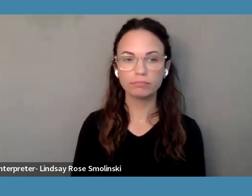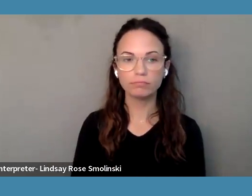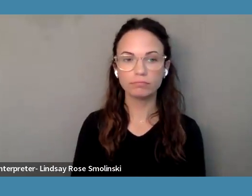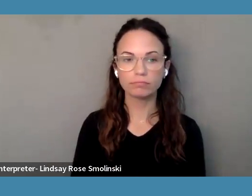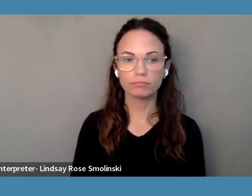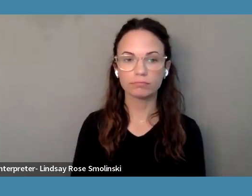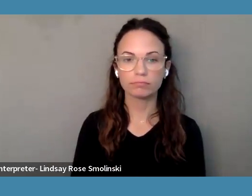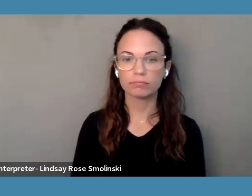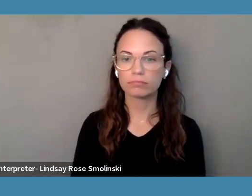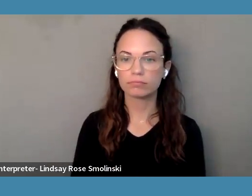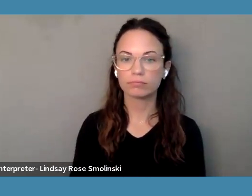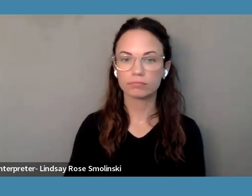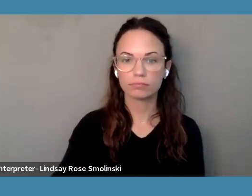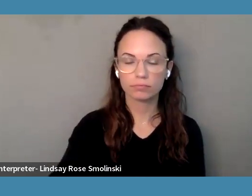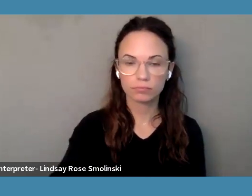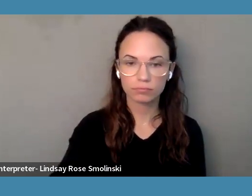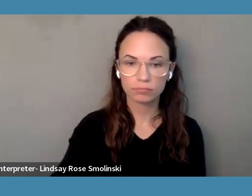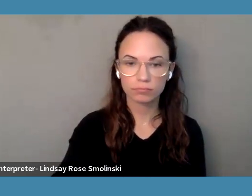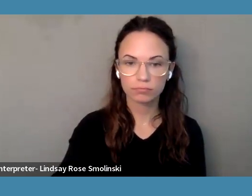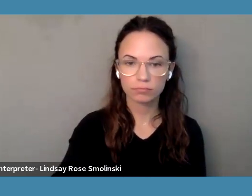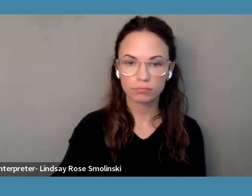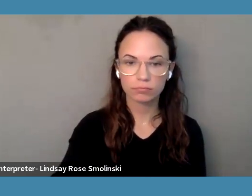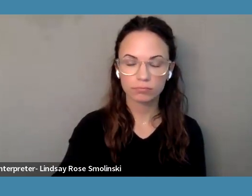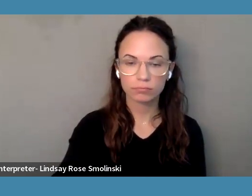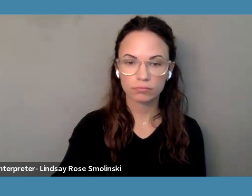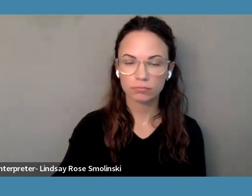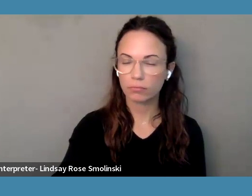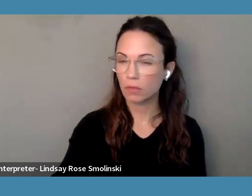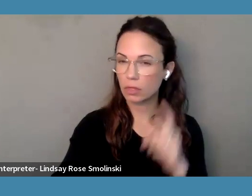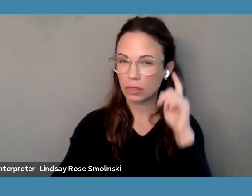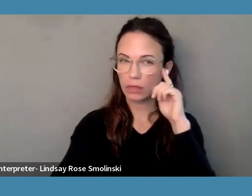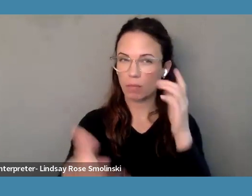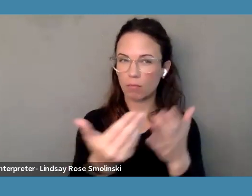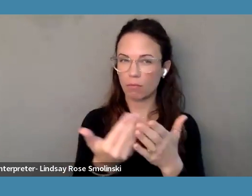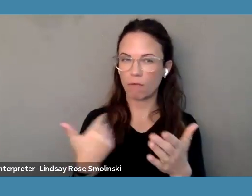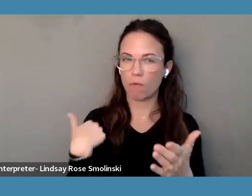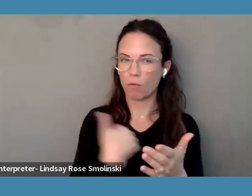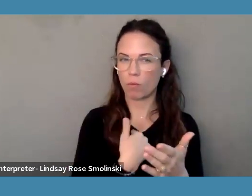And I think before we go on to the appeals,